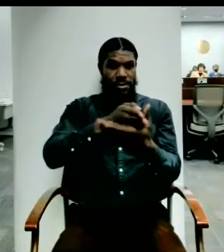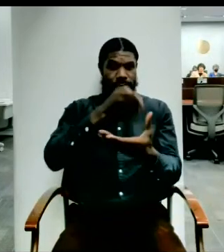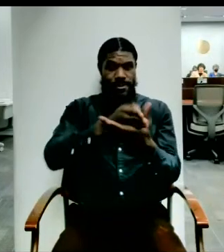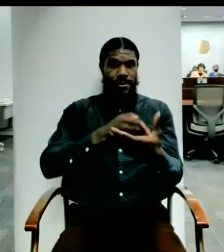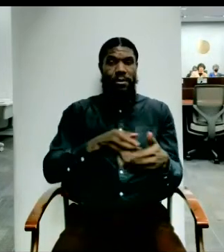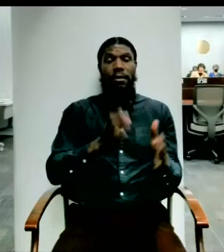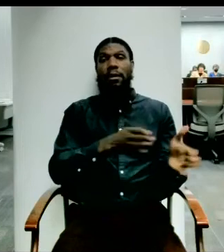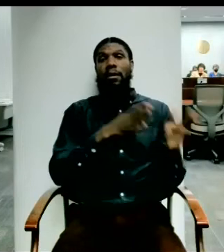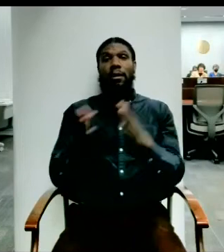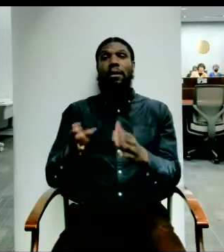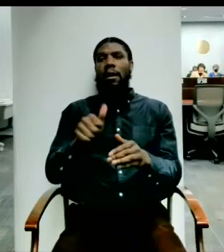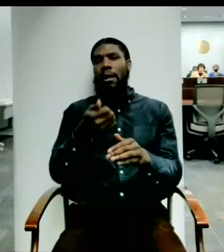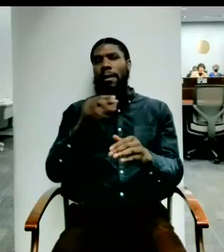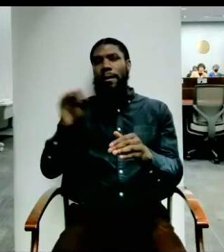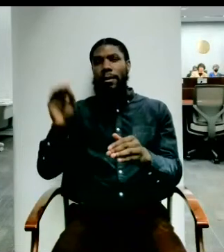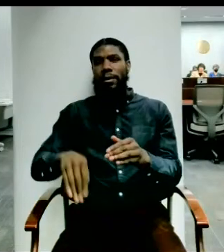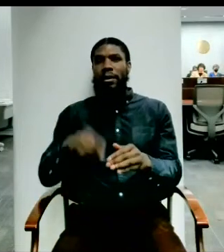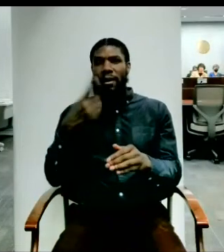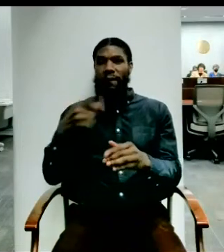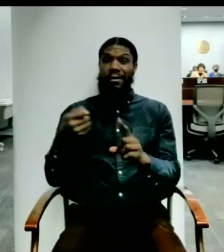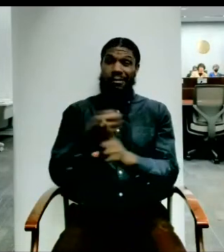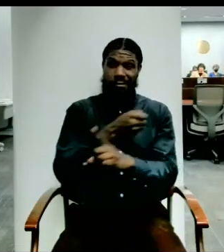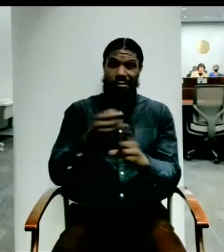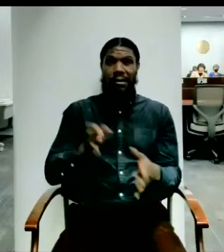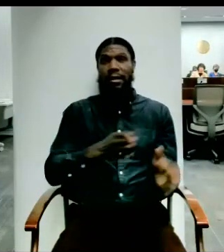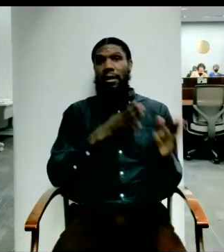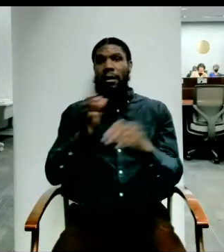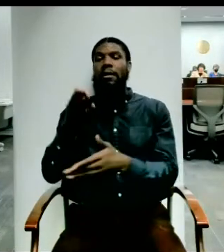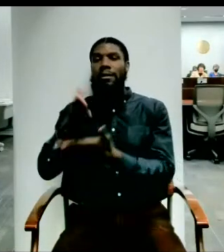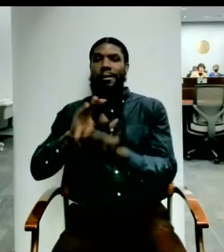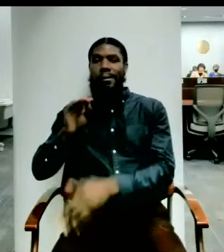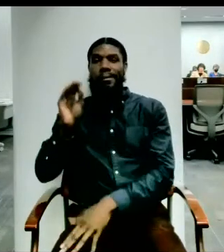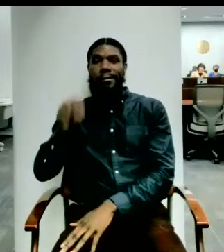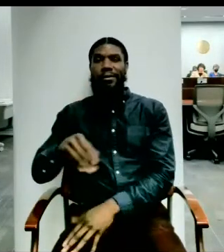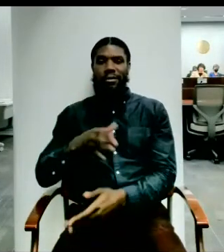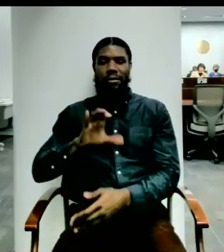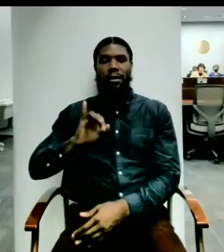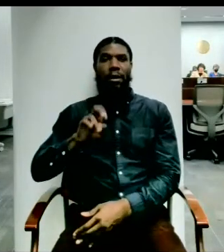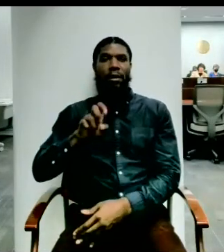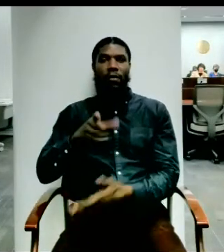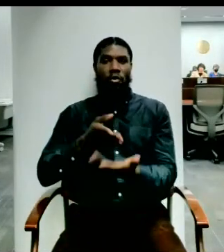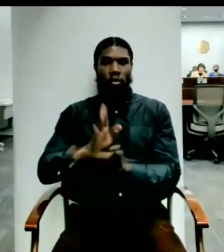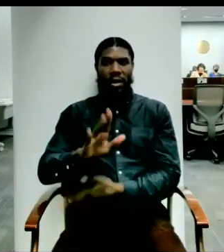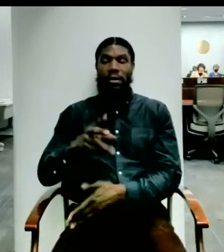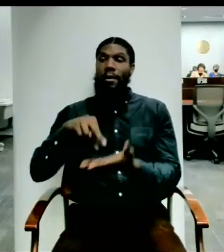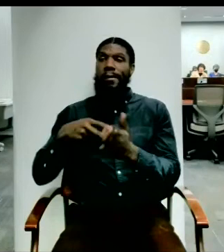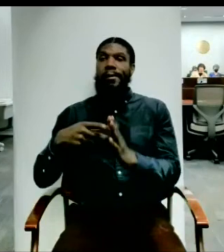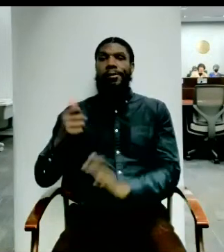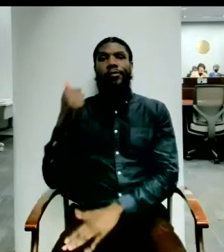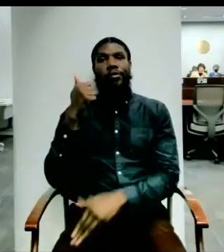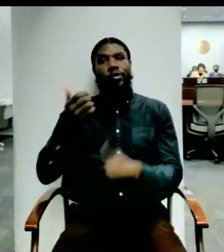12% civil rights violations, including refusal of service, discrimination and housing and the workplace.